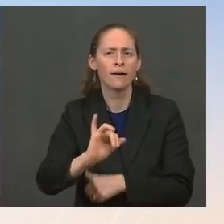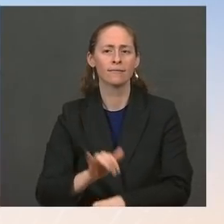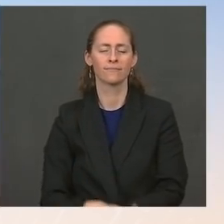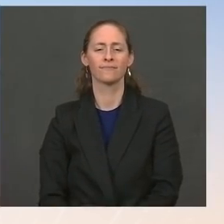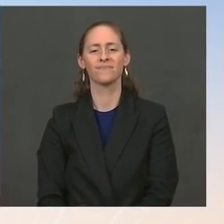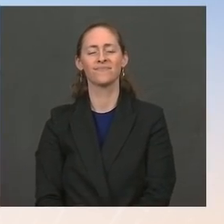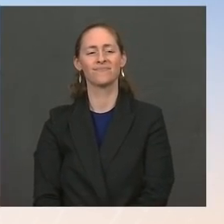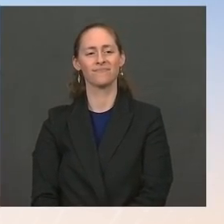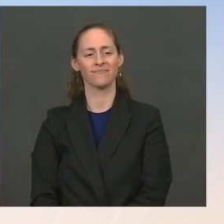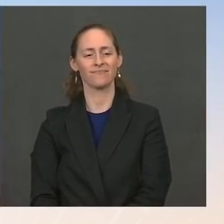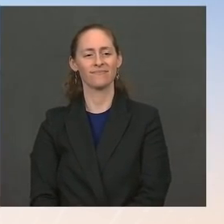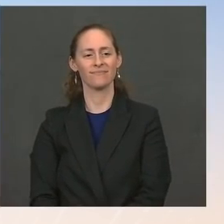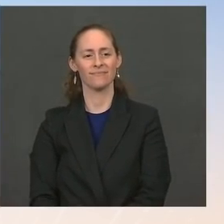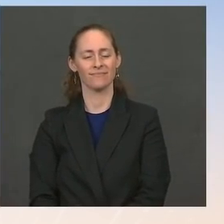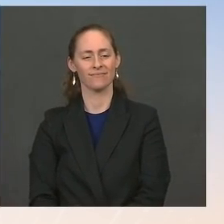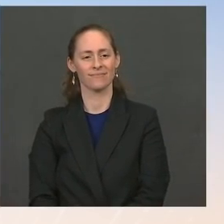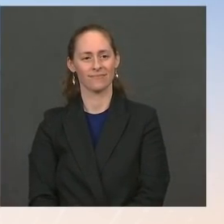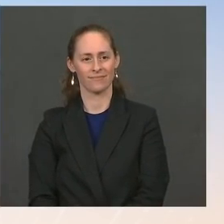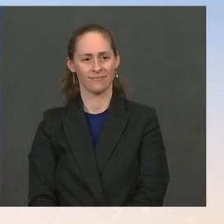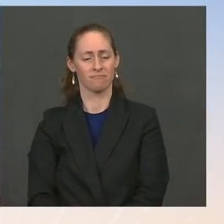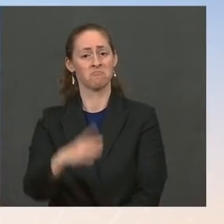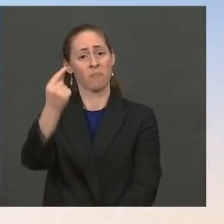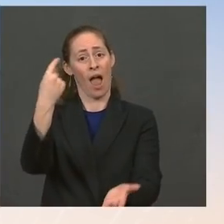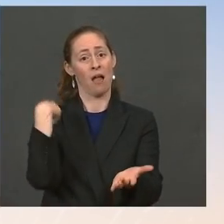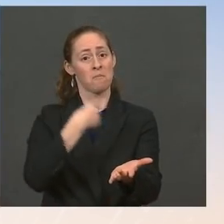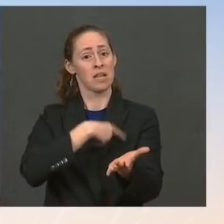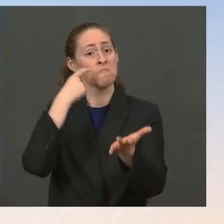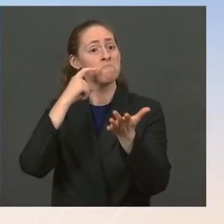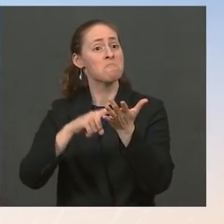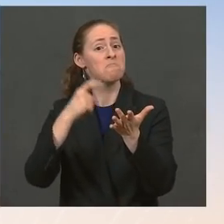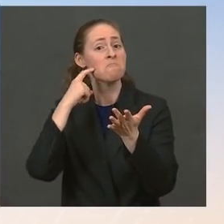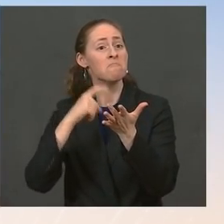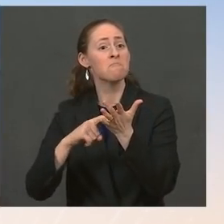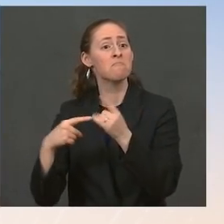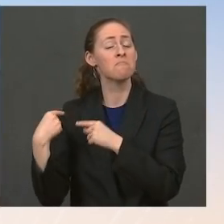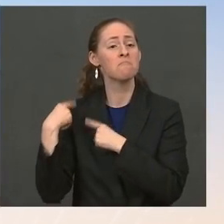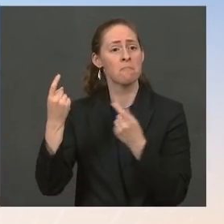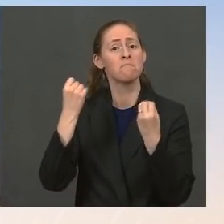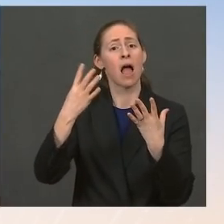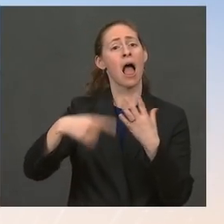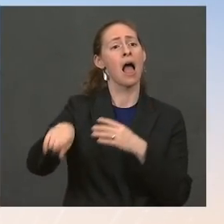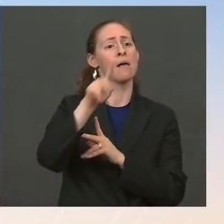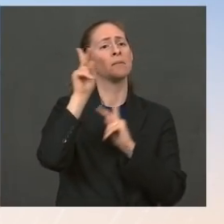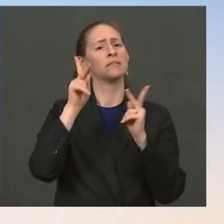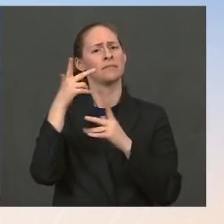is there is a surge in attestations and vaccination as we get closer to the deadline, which is certainly encouraging.